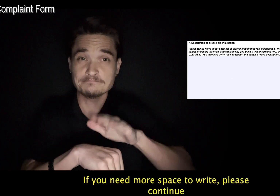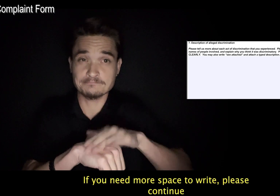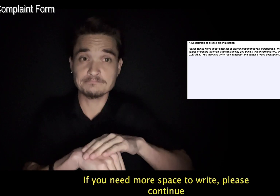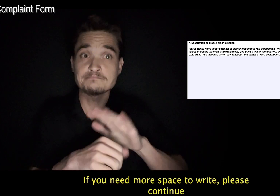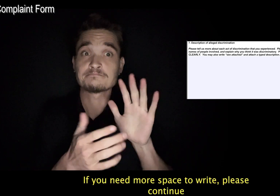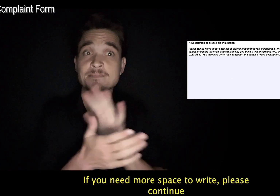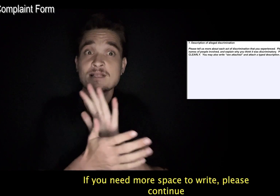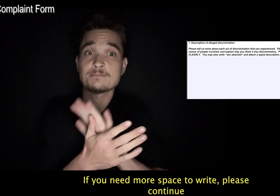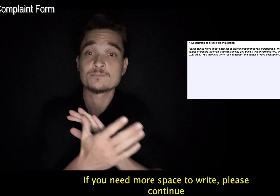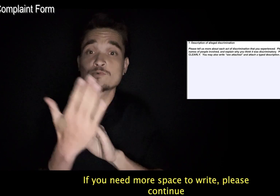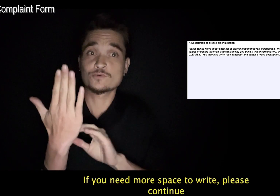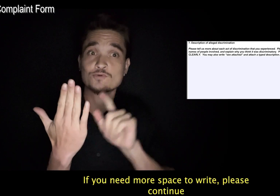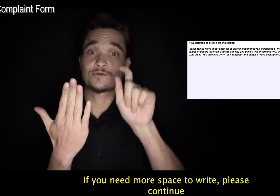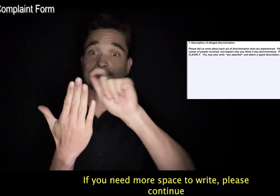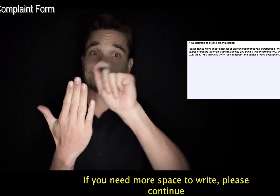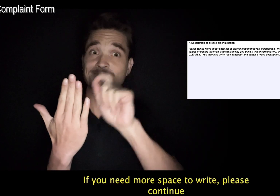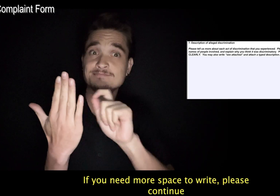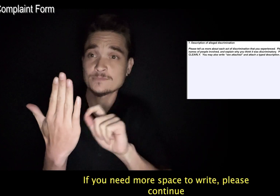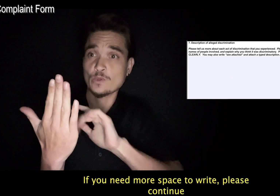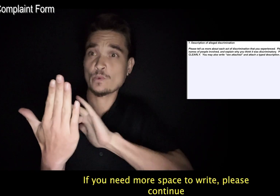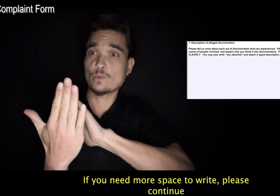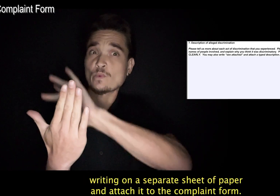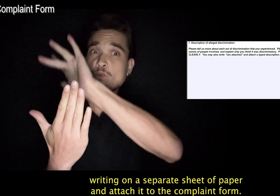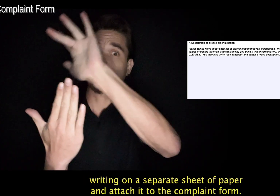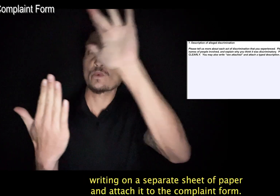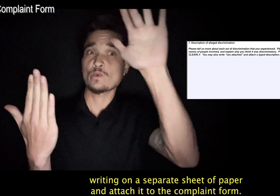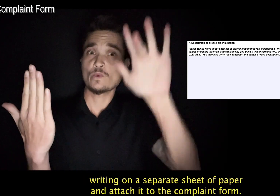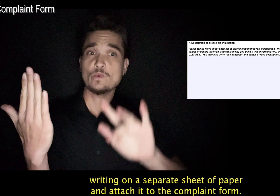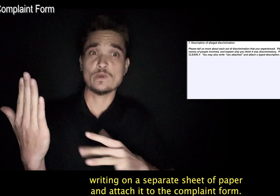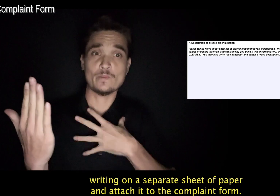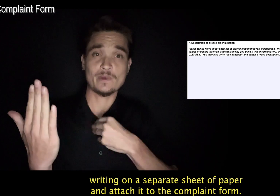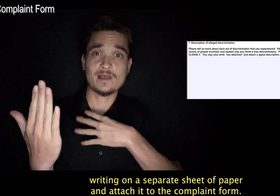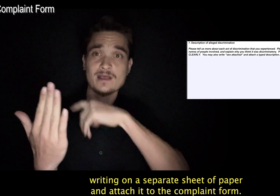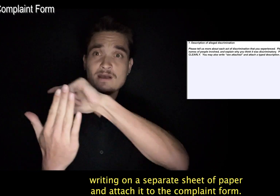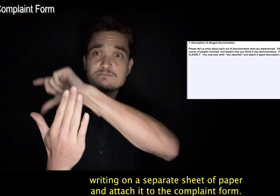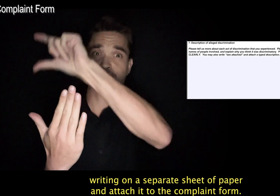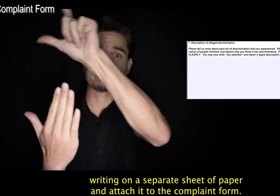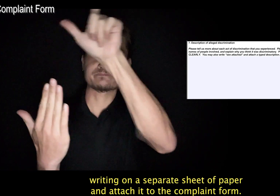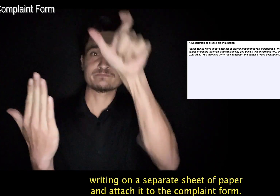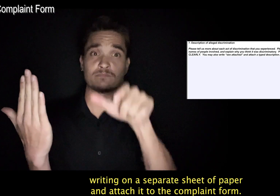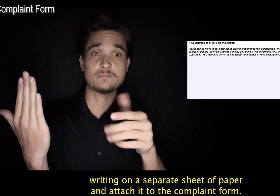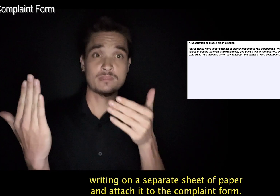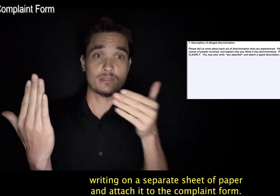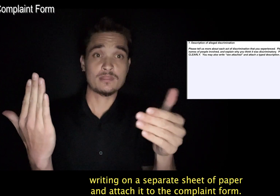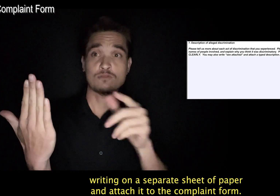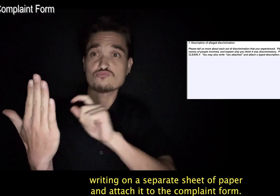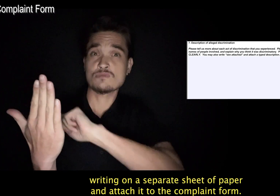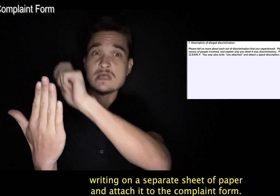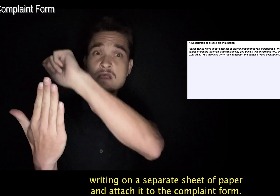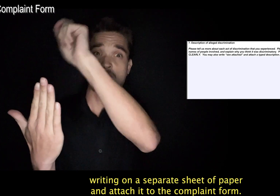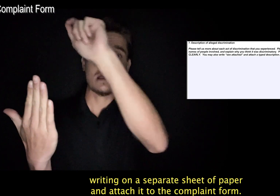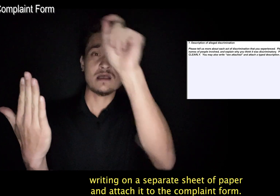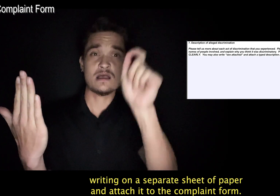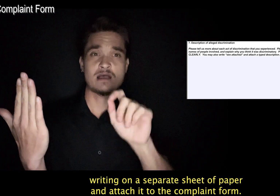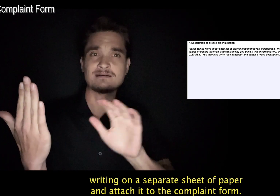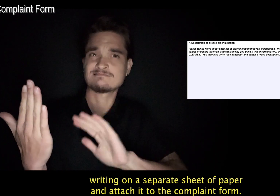If you need more space to write, please continue writing on a separate sheet of paper and attach it to the complaint form.